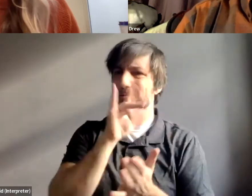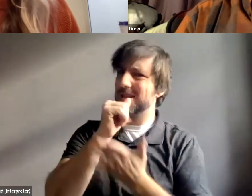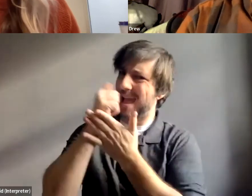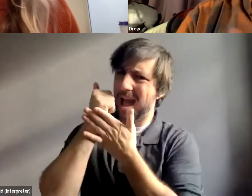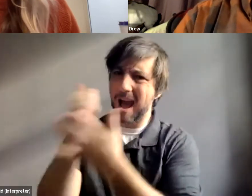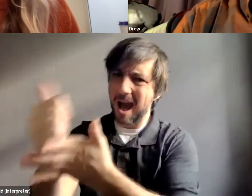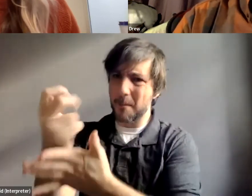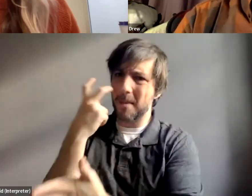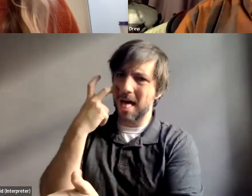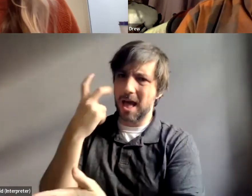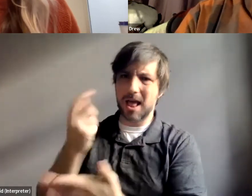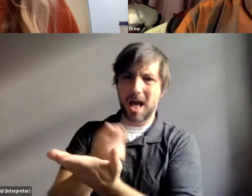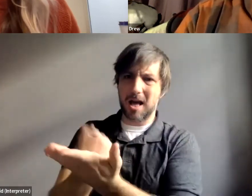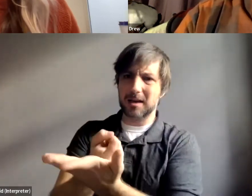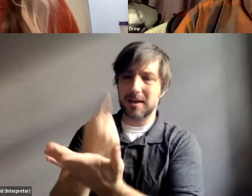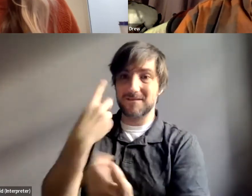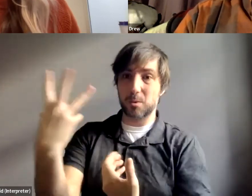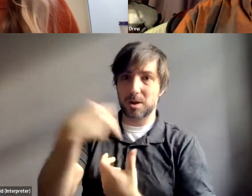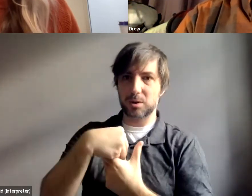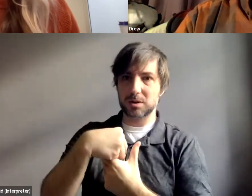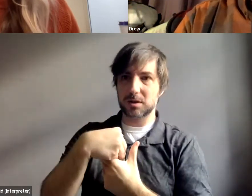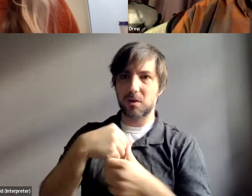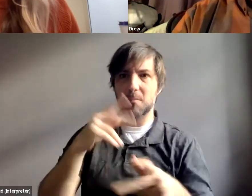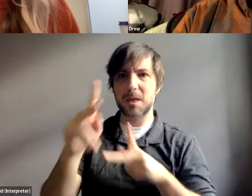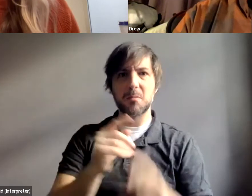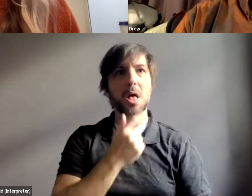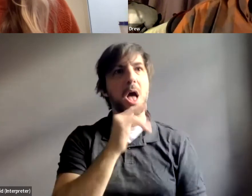inclusivety. When people find out about us, it's not, you shouldn't be do